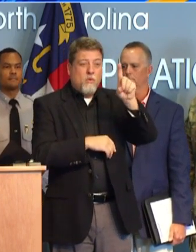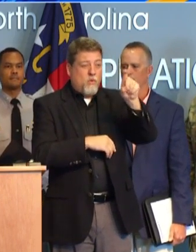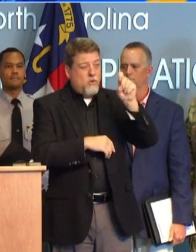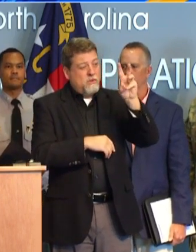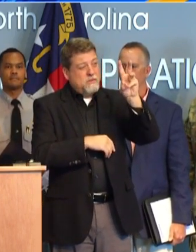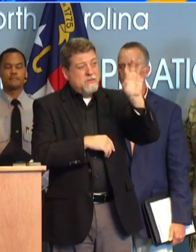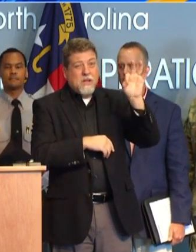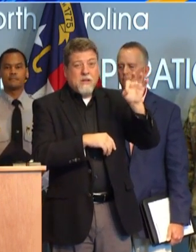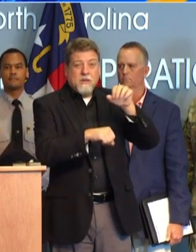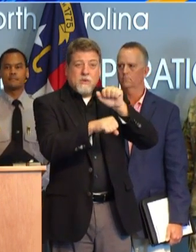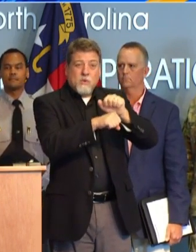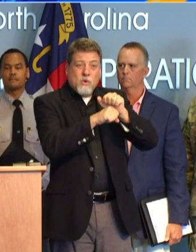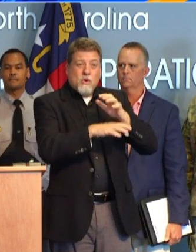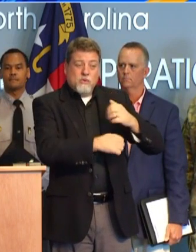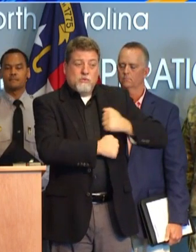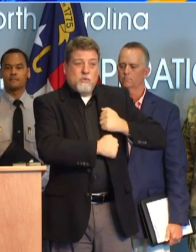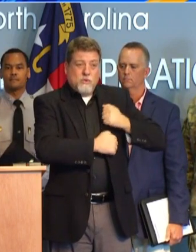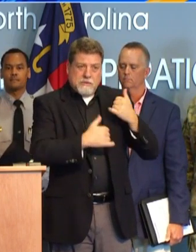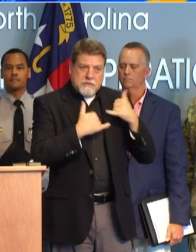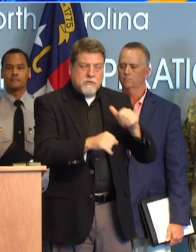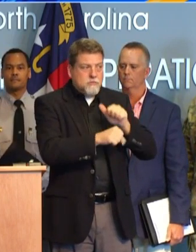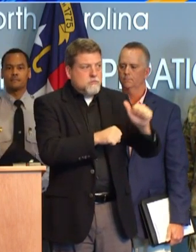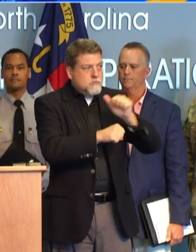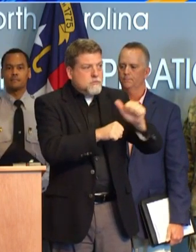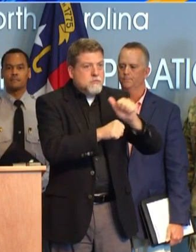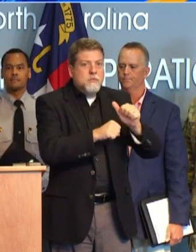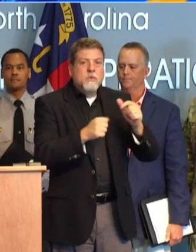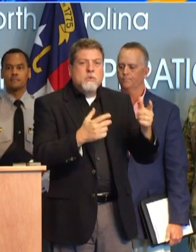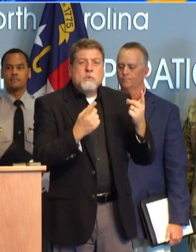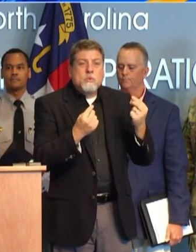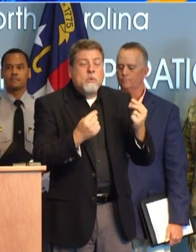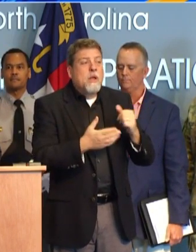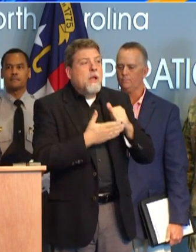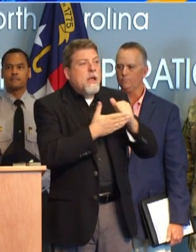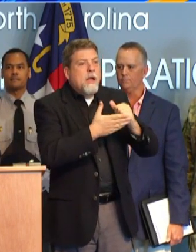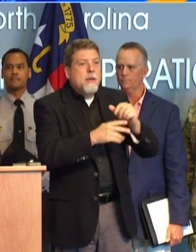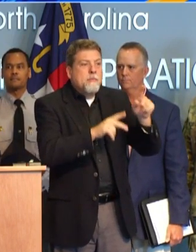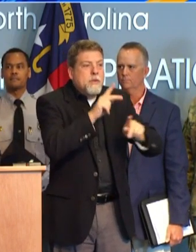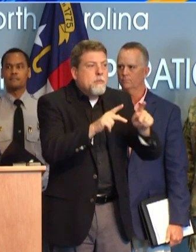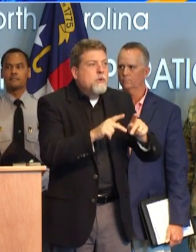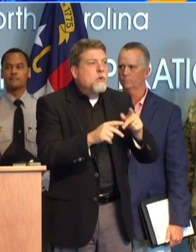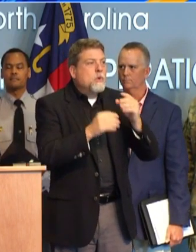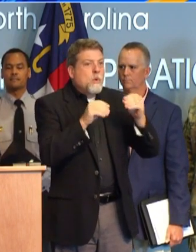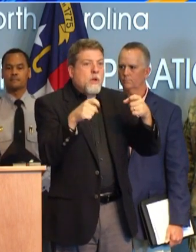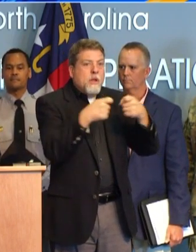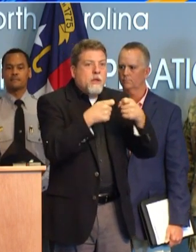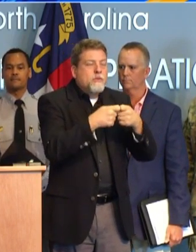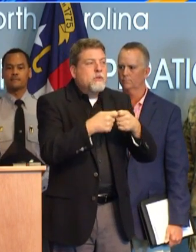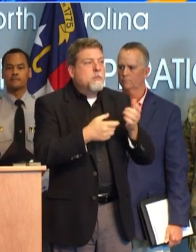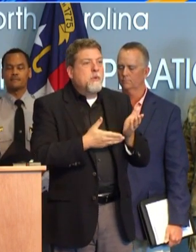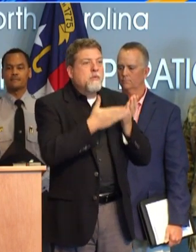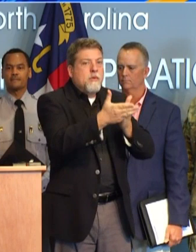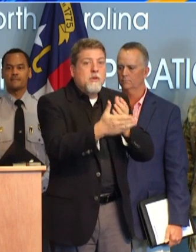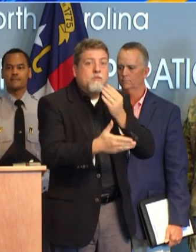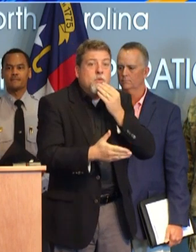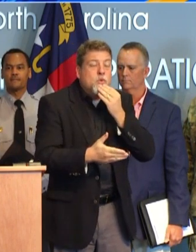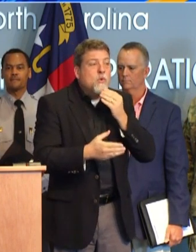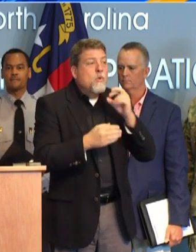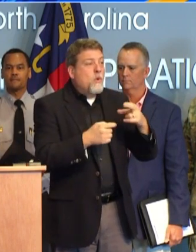169 SOLDIERS FROM OUR NATIONAL GUARD REMAIN ACTIVATED AND HAVE ASSISTED WITH PUBLIC SAFETY EFFORTS LIKE RESCUING SOME